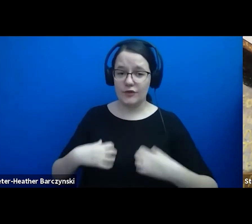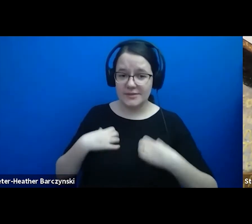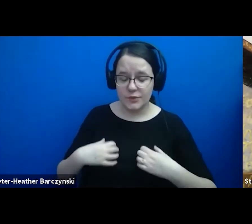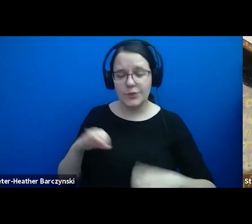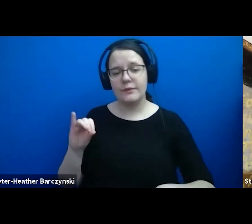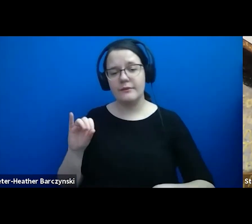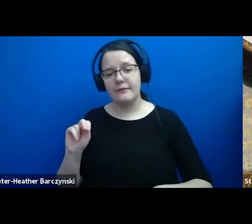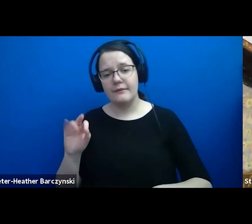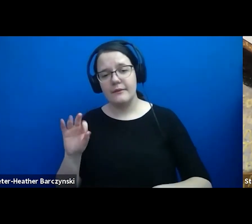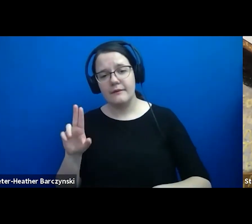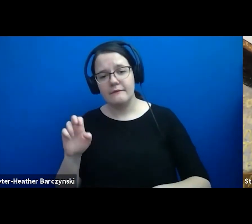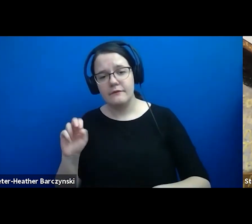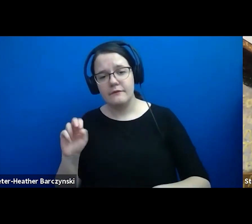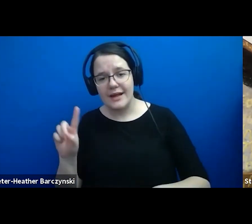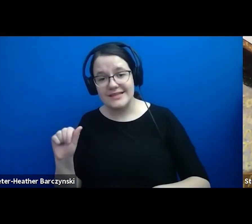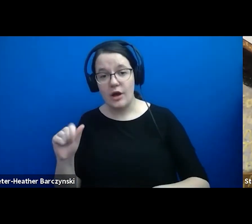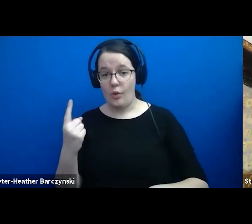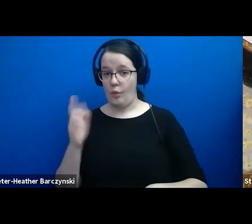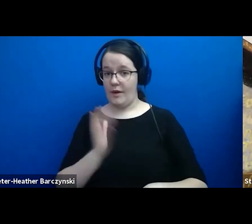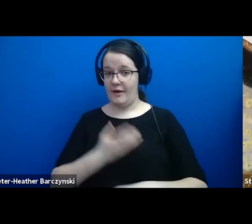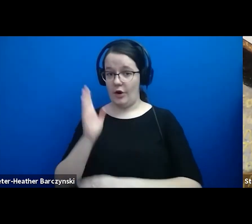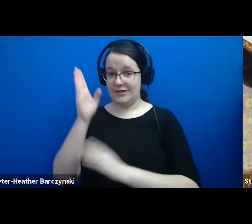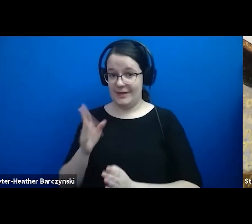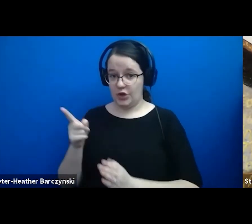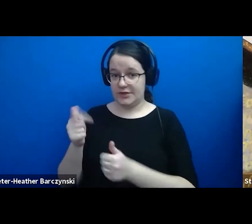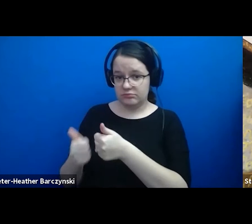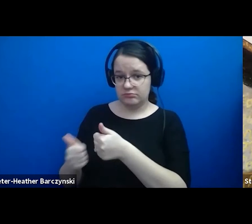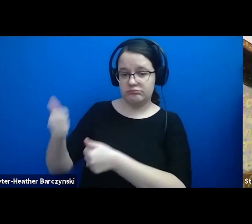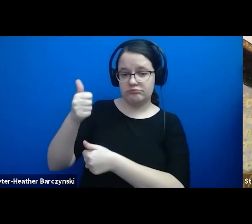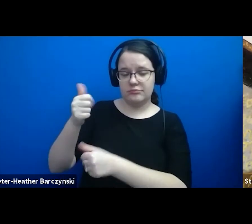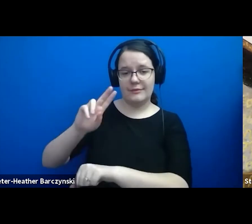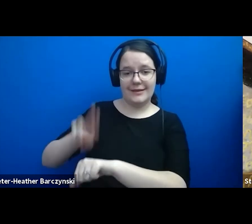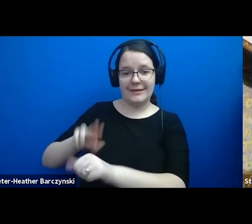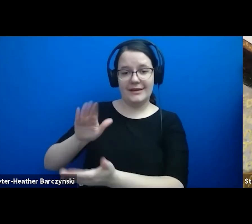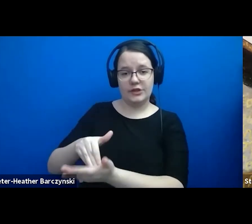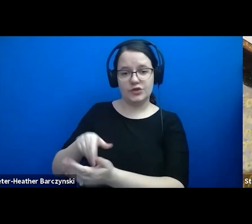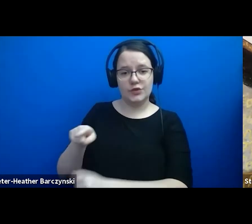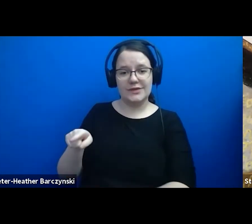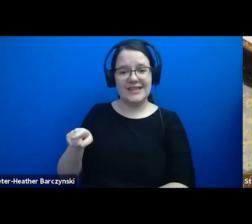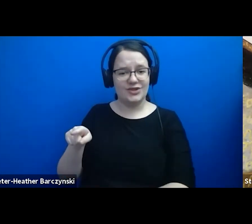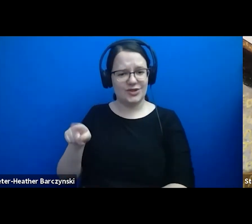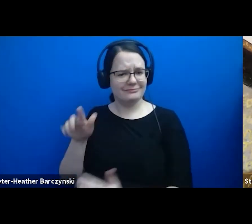um one of our speakers heads a major center nationally uh in the uh studies of influenza